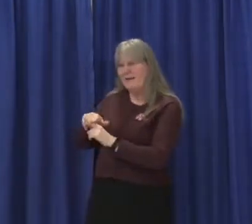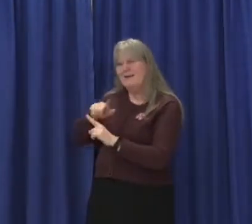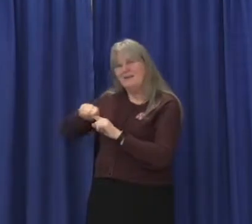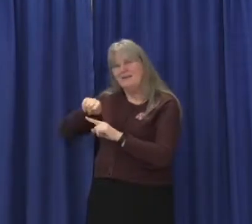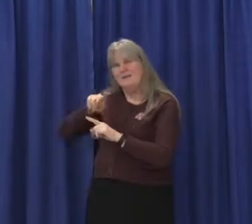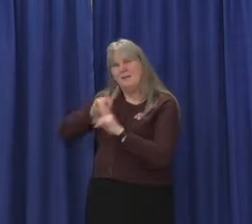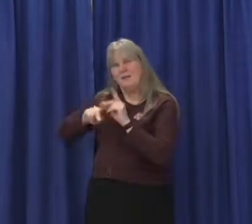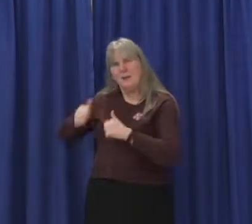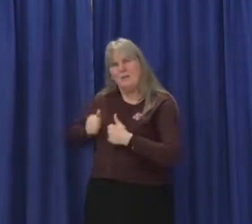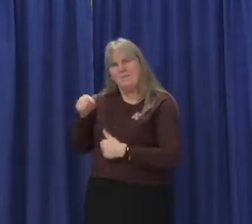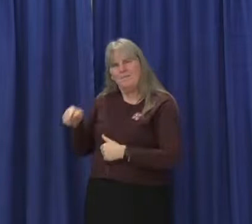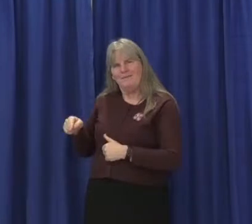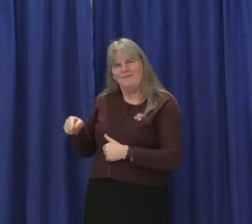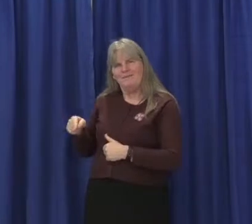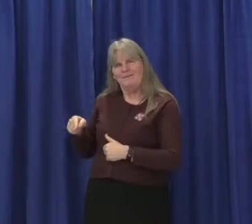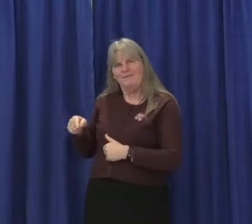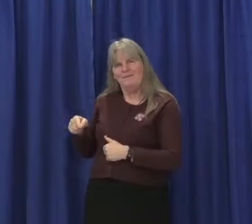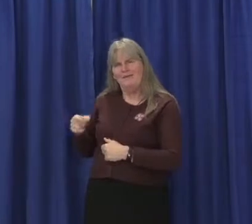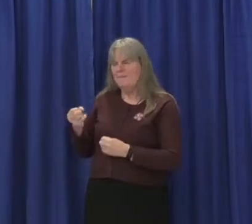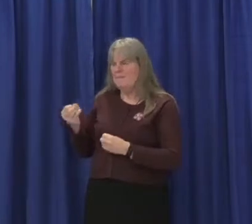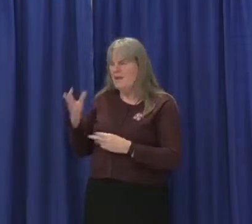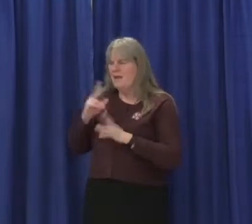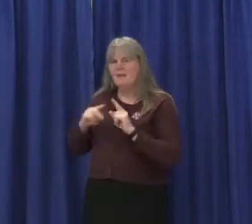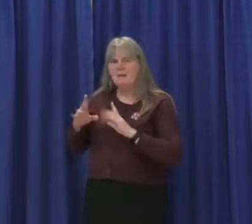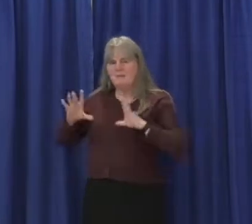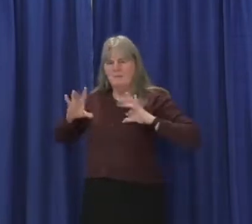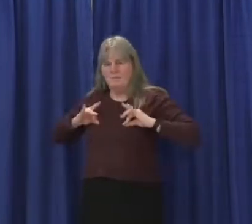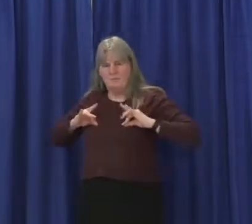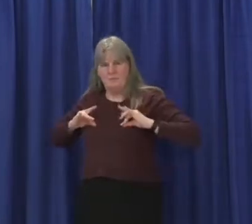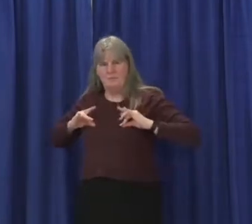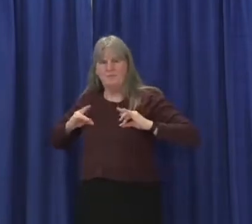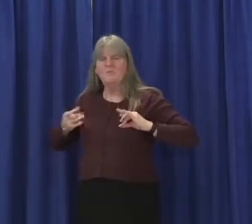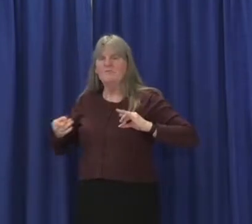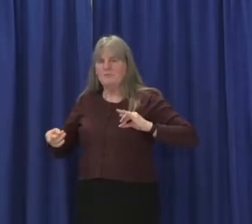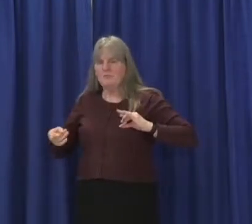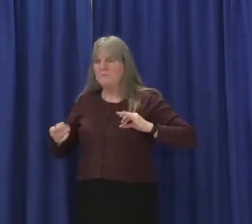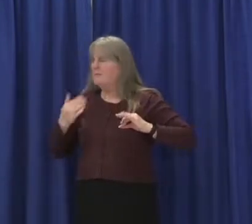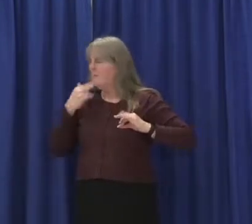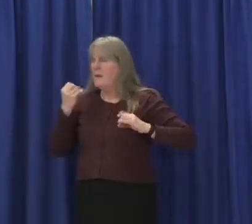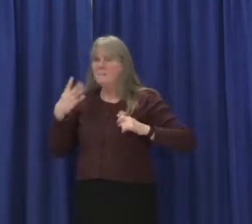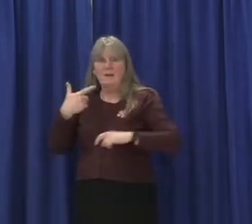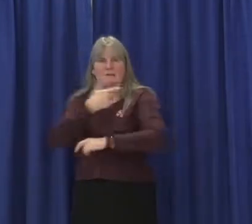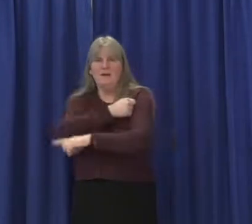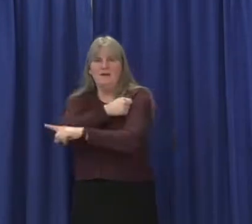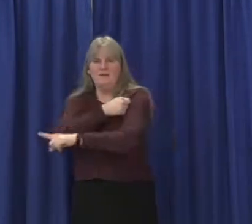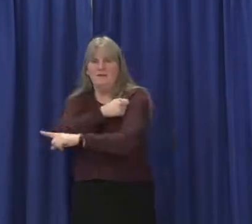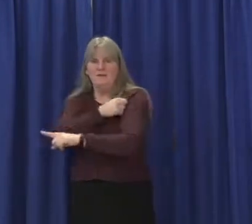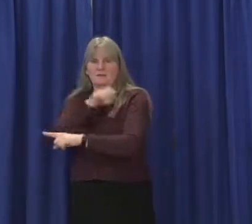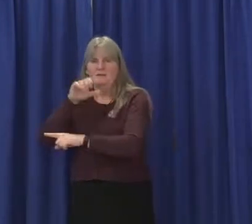Many people have been infected before and very few are vaccinated, compared to our population.